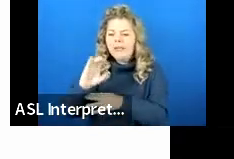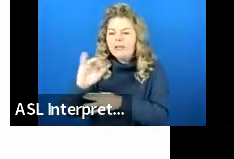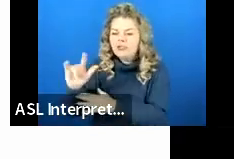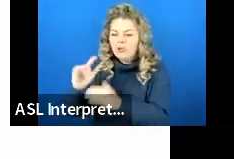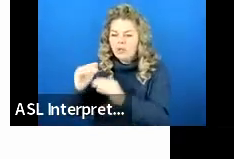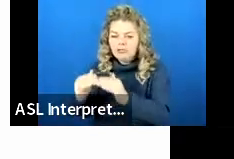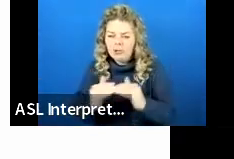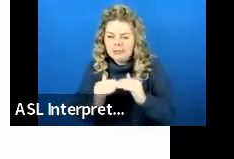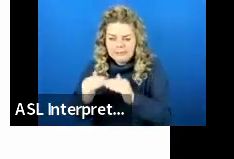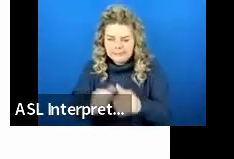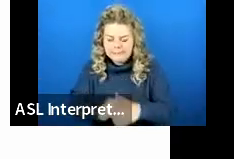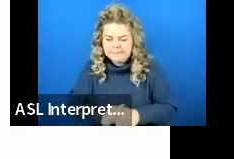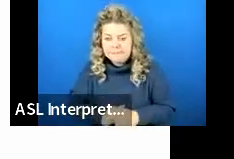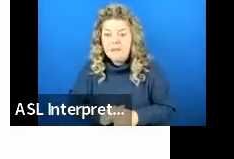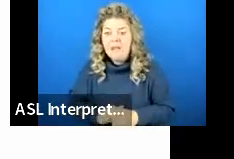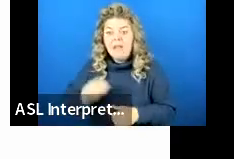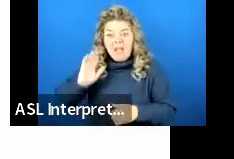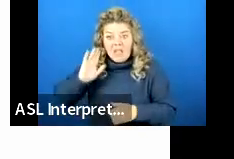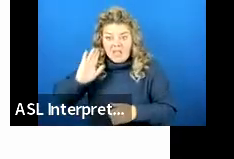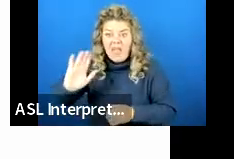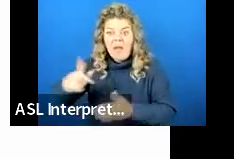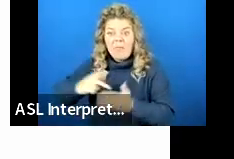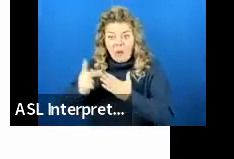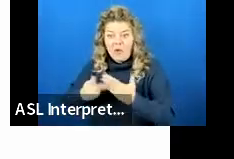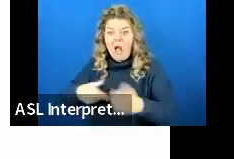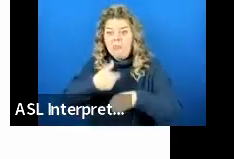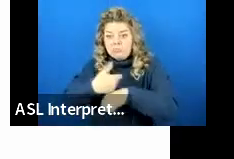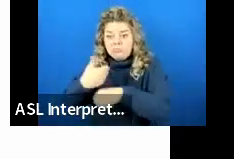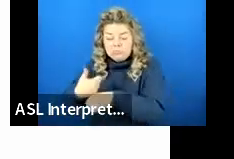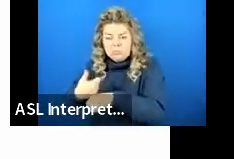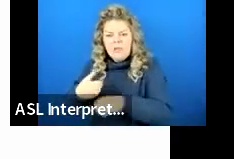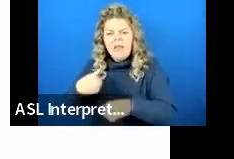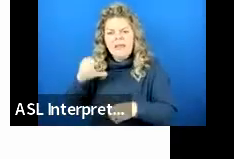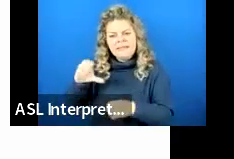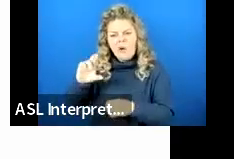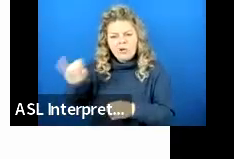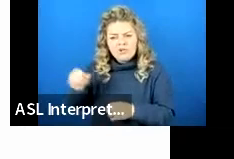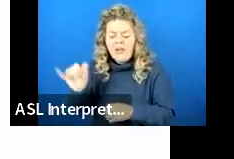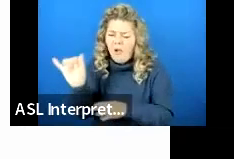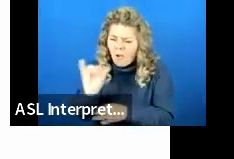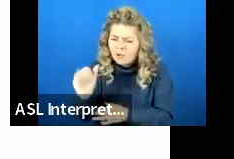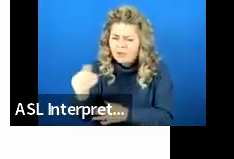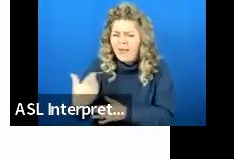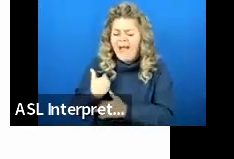In addition to their slate of initiatives. The CRJ also has a signature Visiting Fellows program